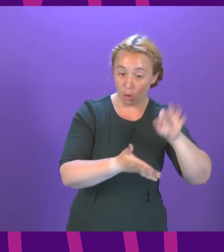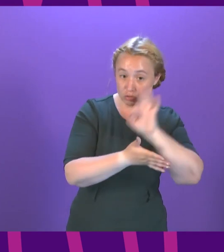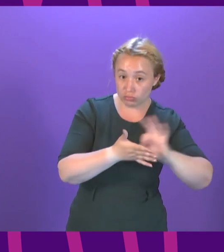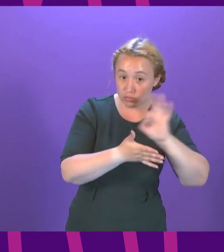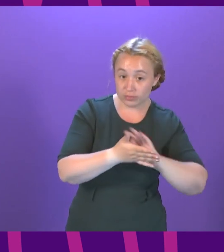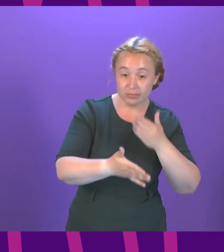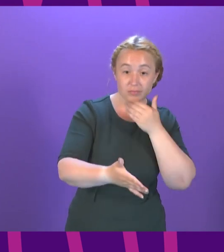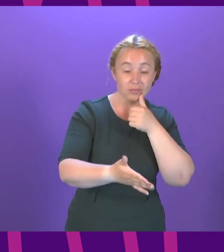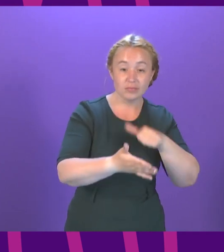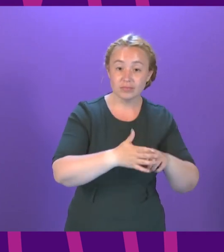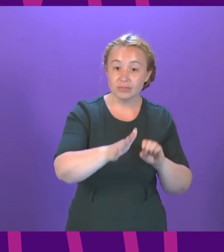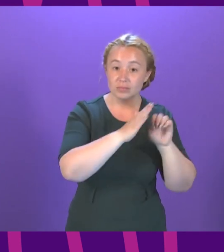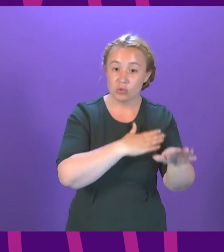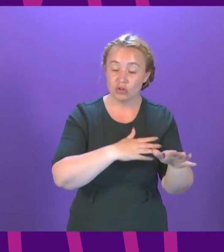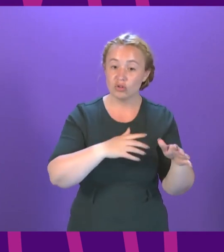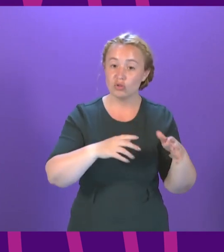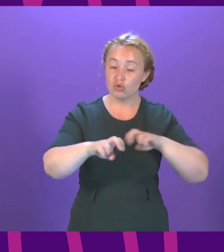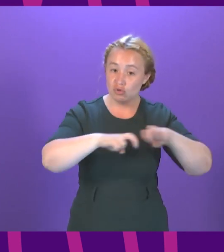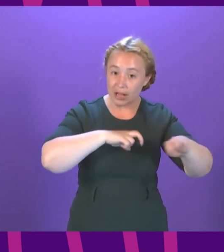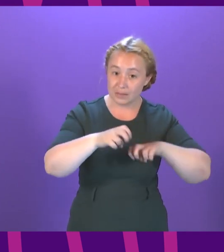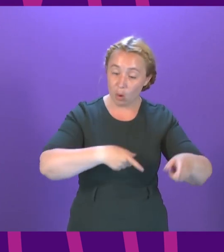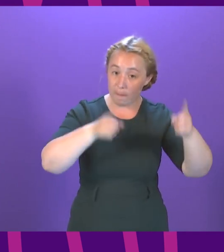we can get CalMac to give more details about the provisions that are in place.